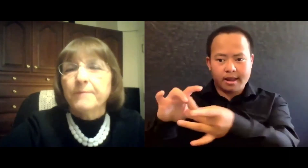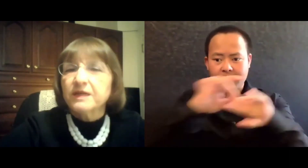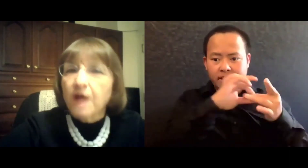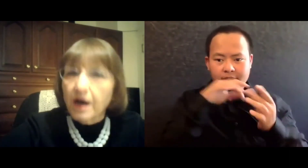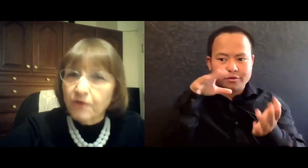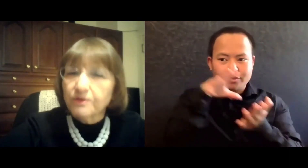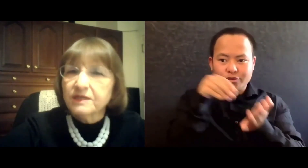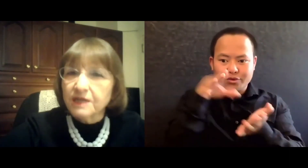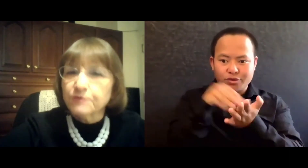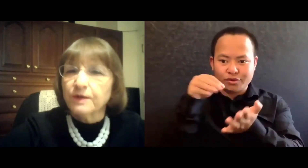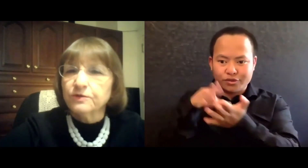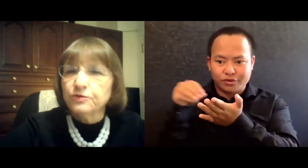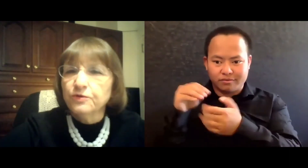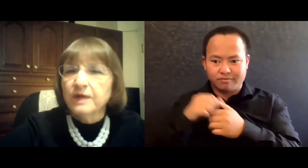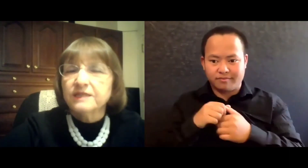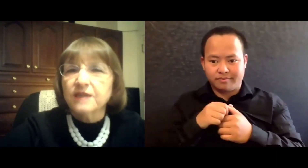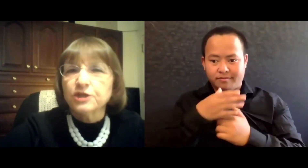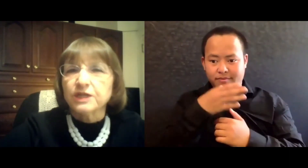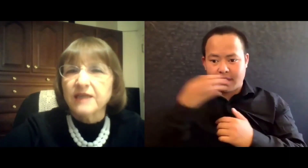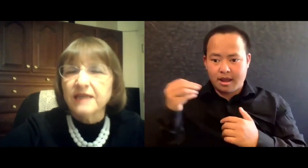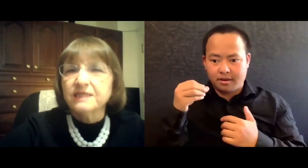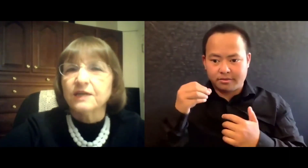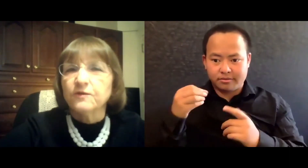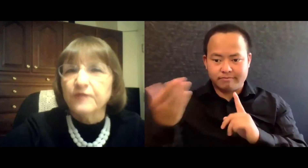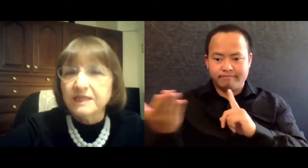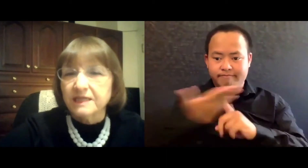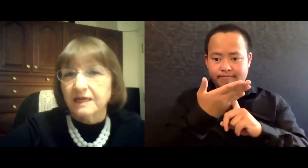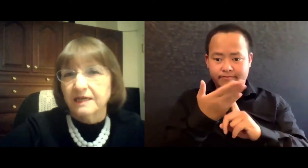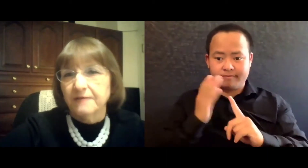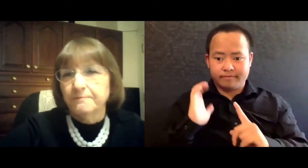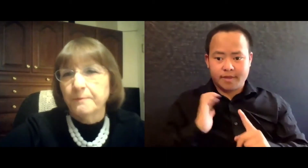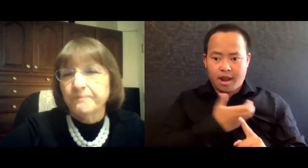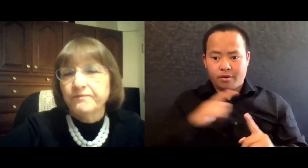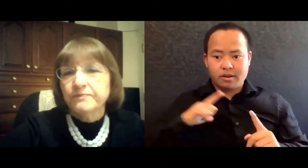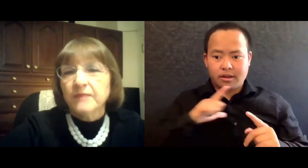But how does one do such a case convincingly?